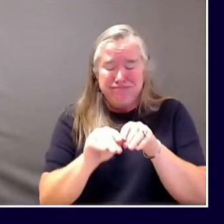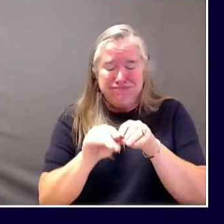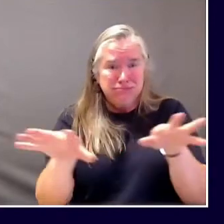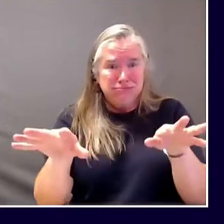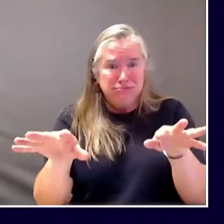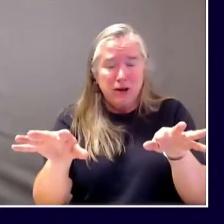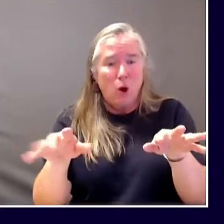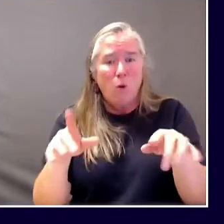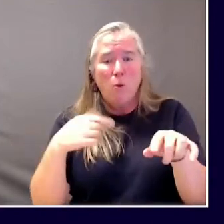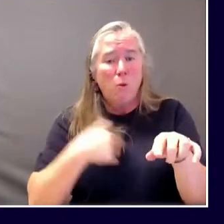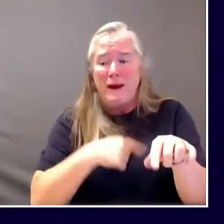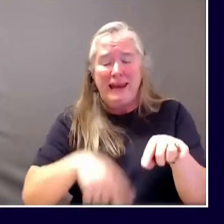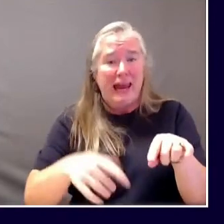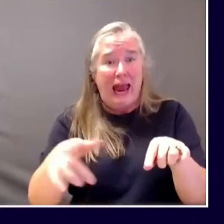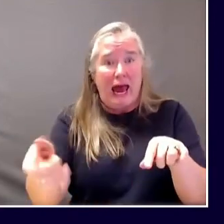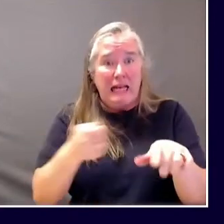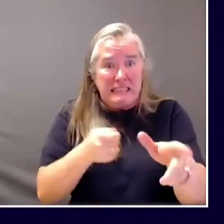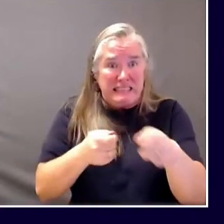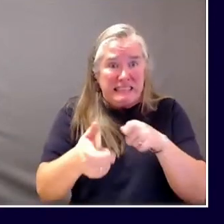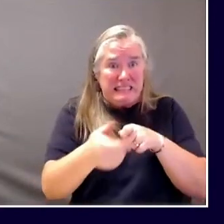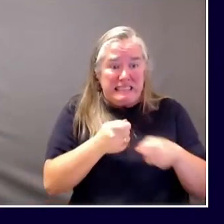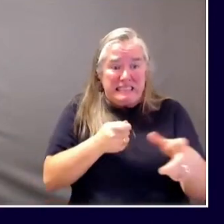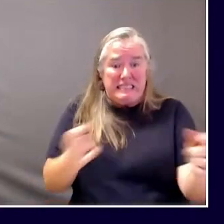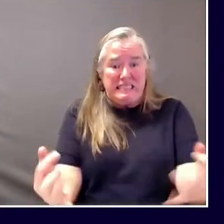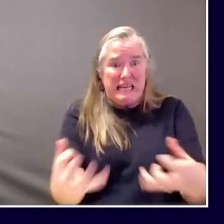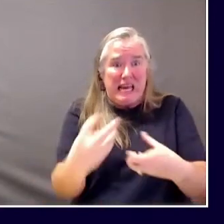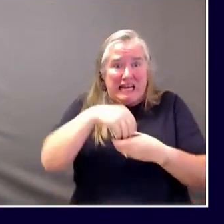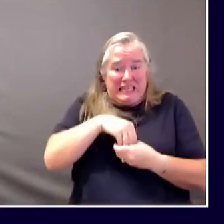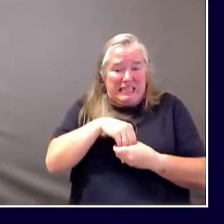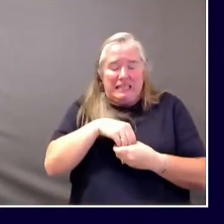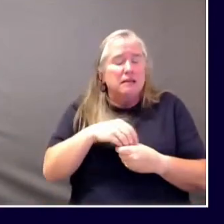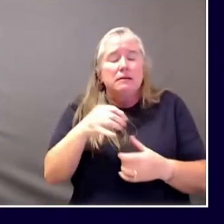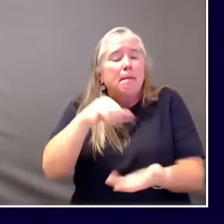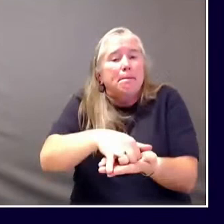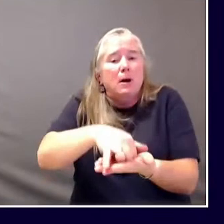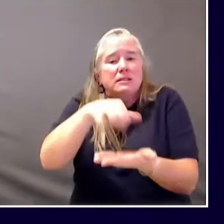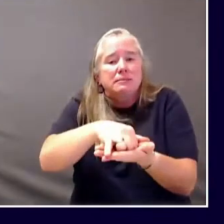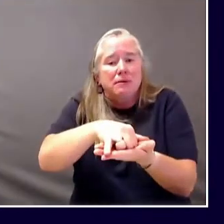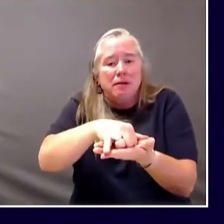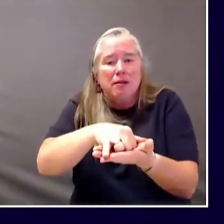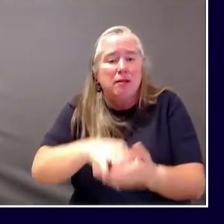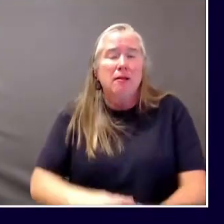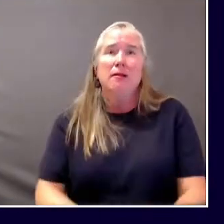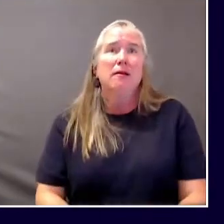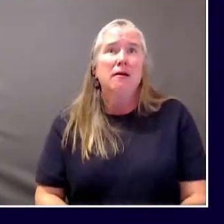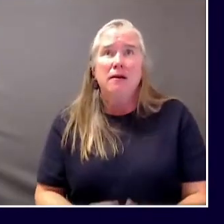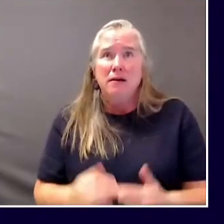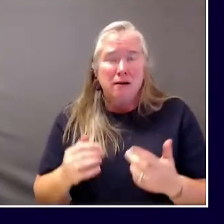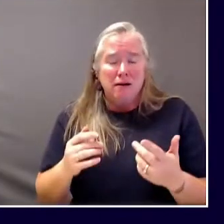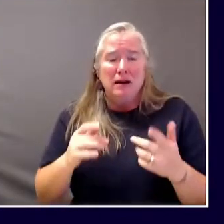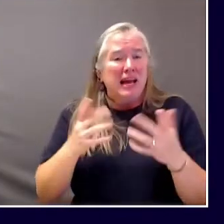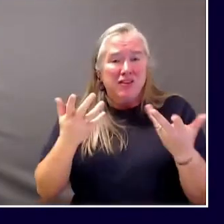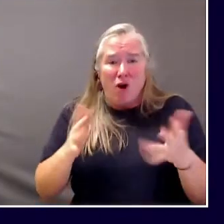my concerns